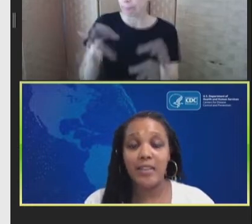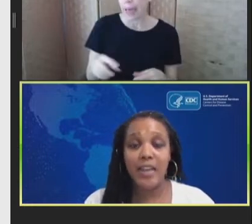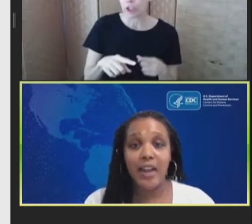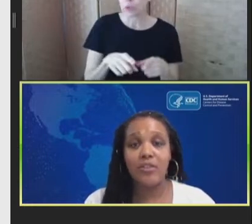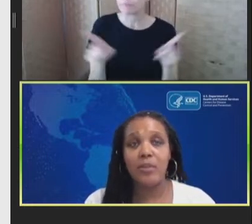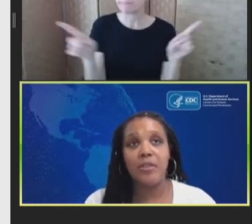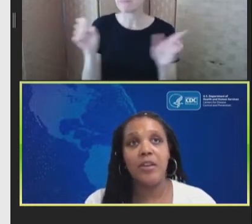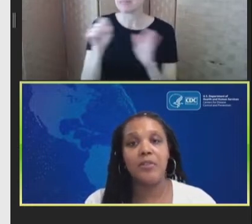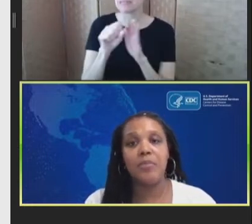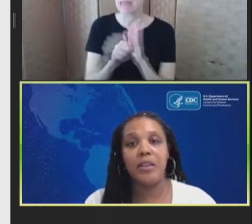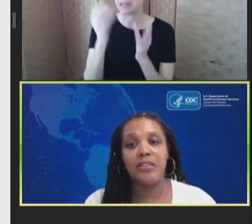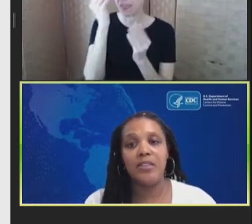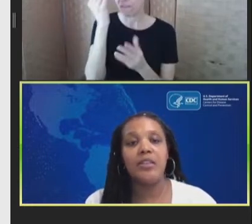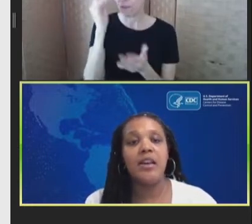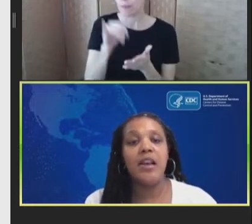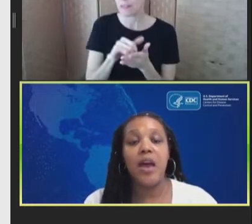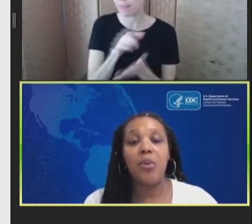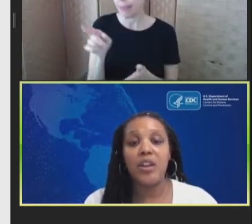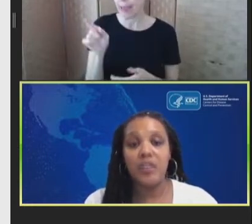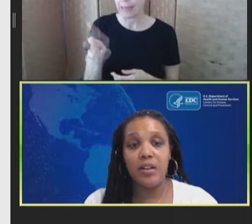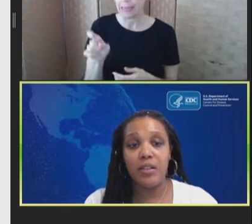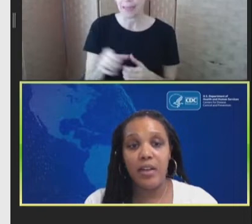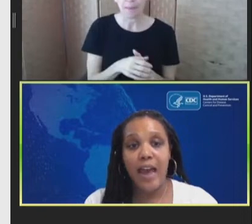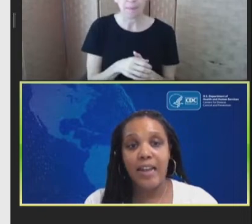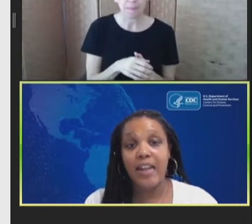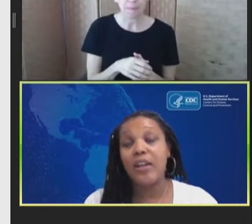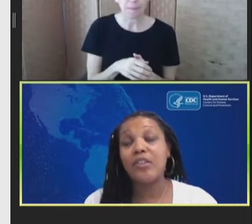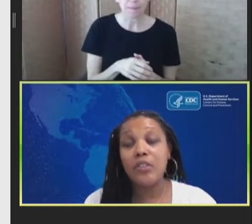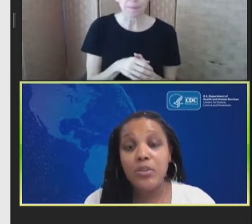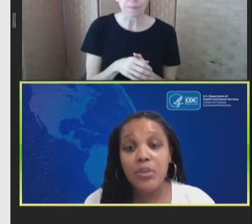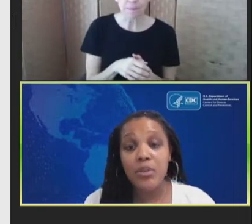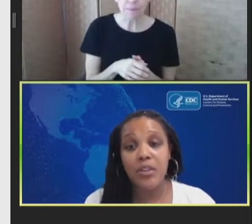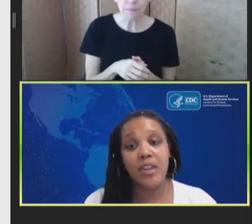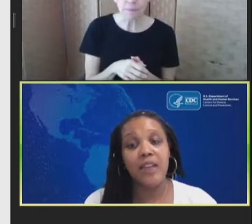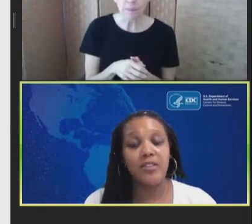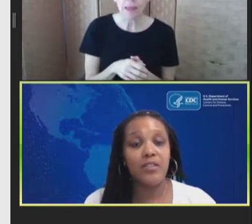I laid out some of the different places that we took a look at and excluded within the analysis